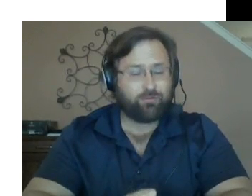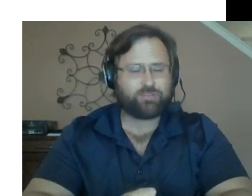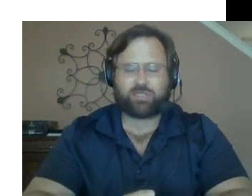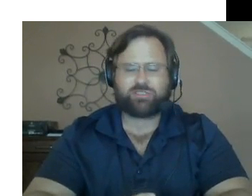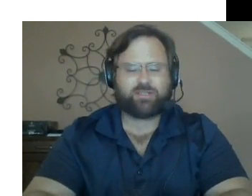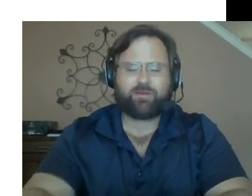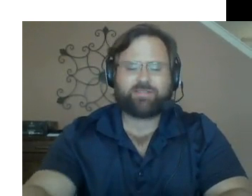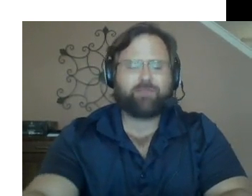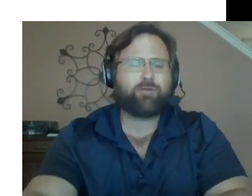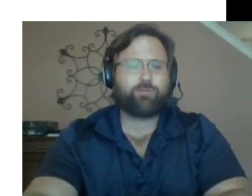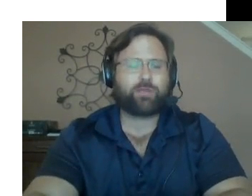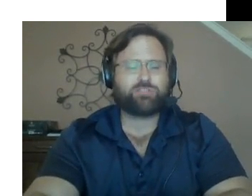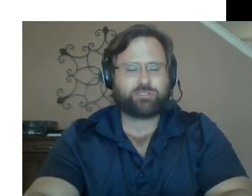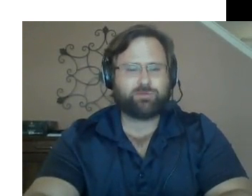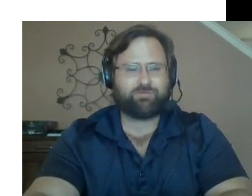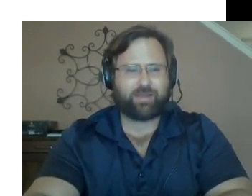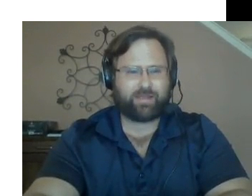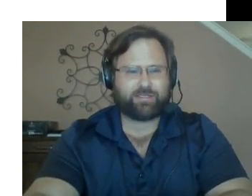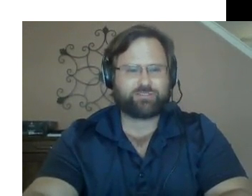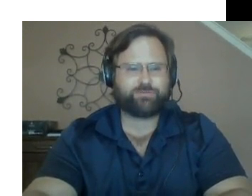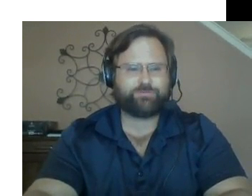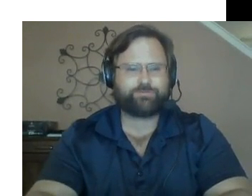conjunctions that are very different from the conjunctions we find in English